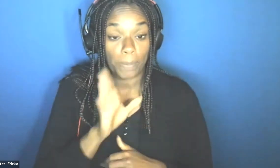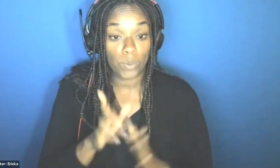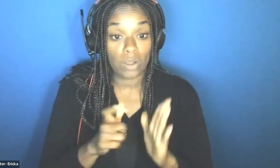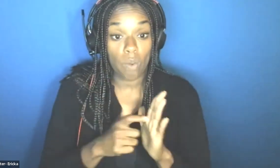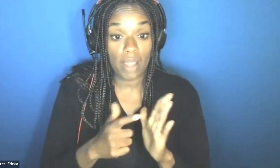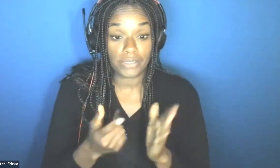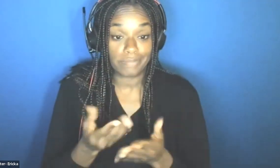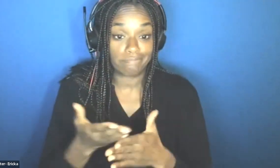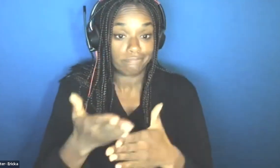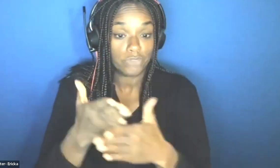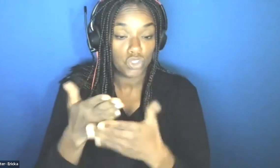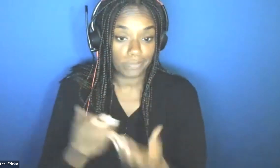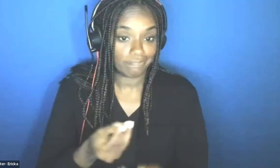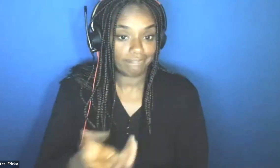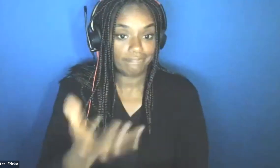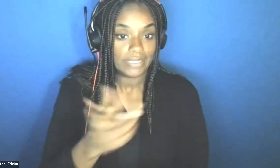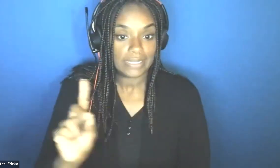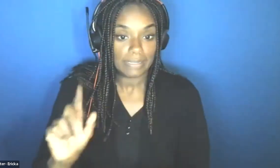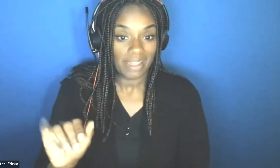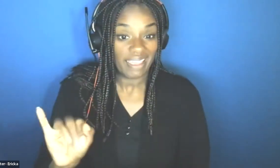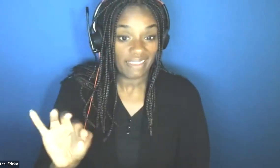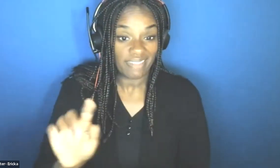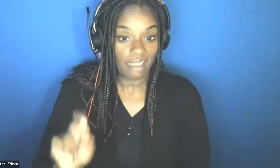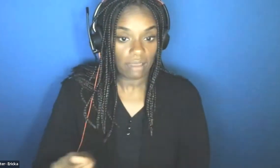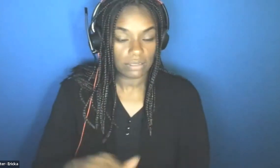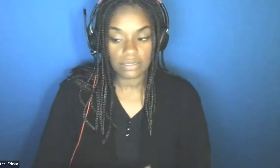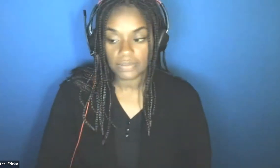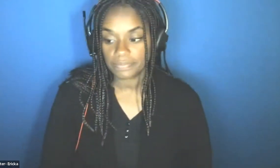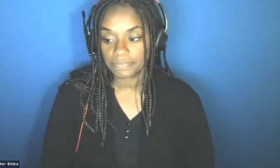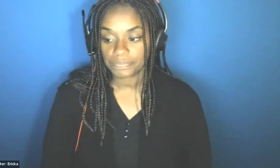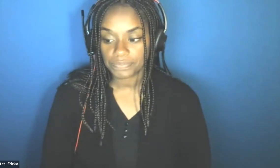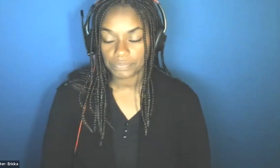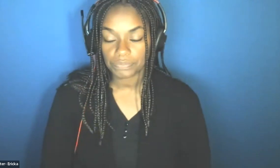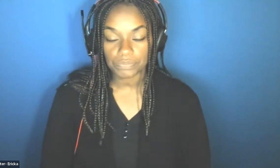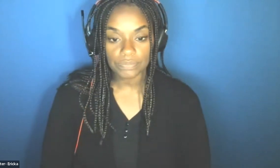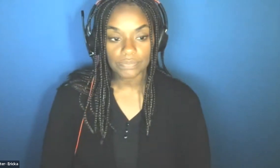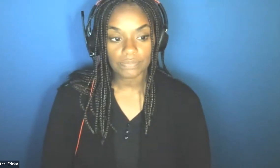Or if the candidate has alcohol or drug addiction.